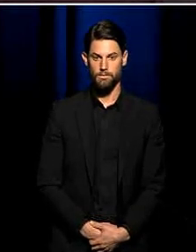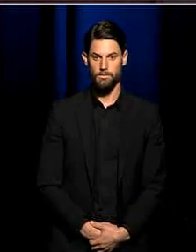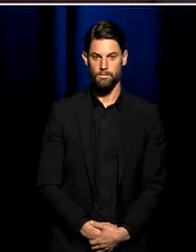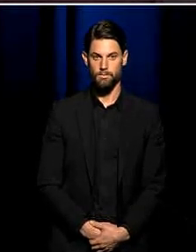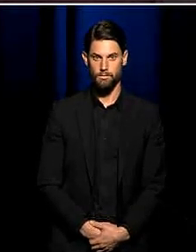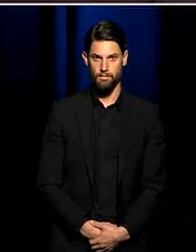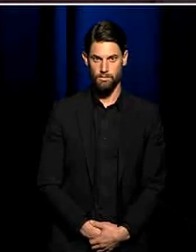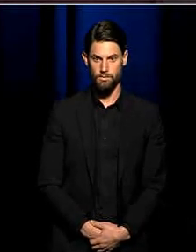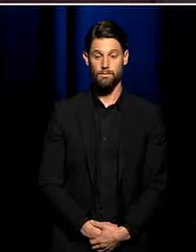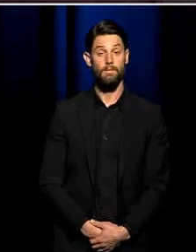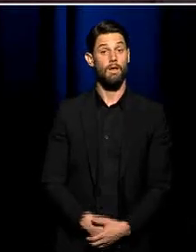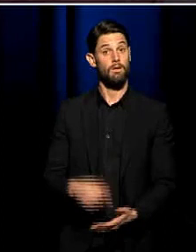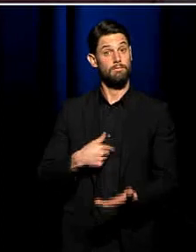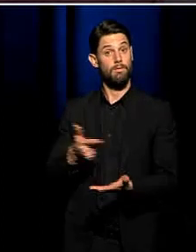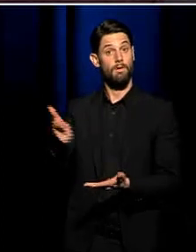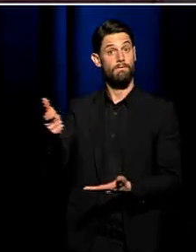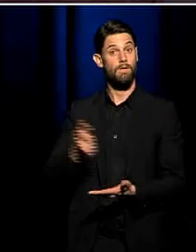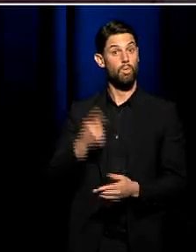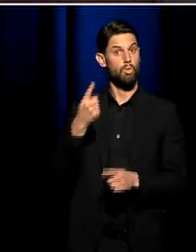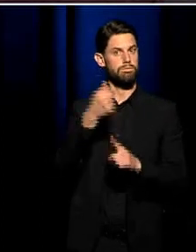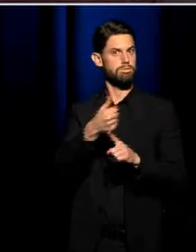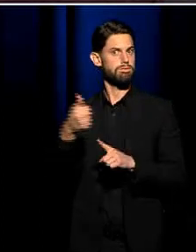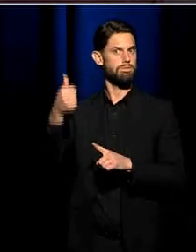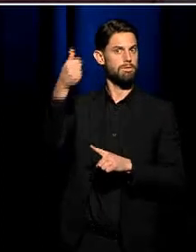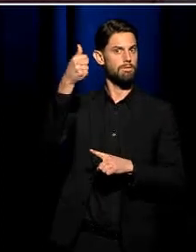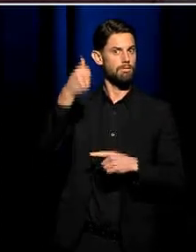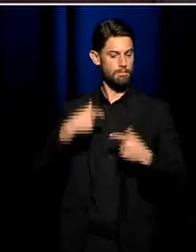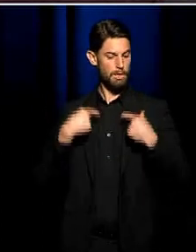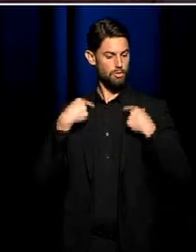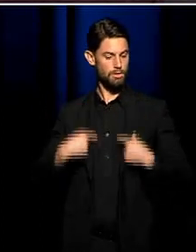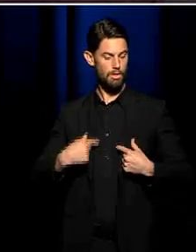Ms Treston, Senior Counsel Assisting the Royal Commission.